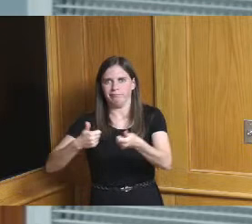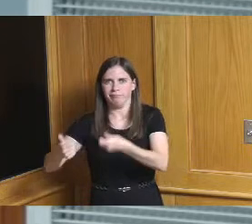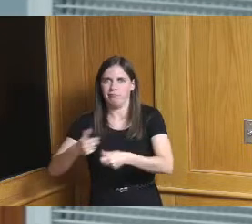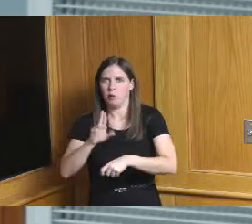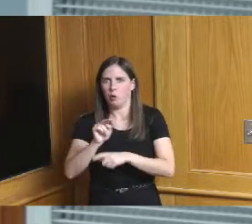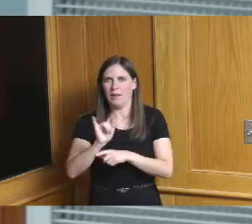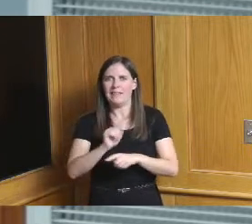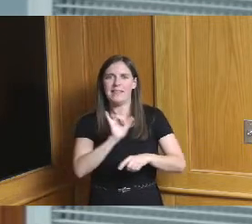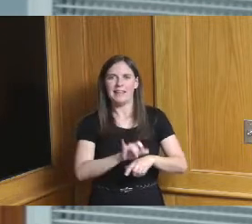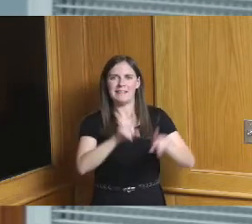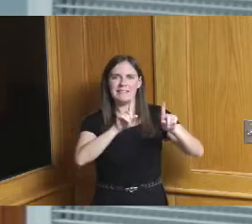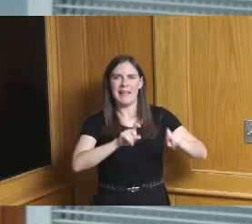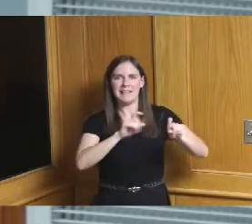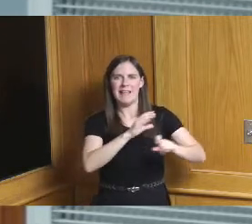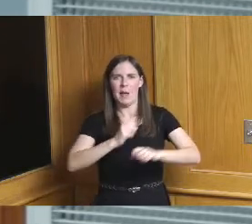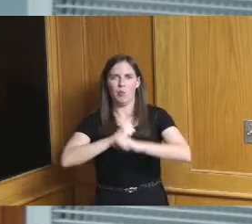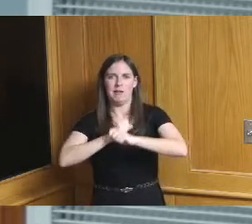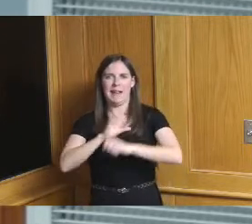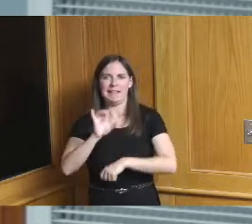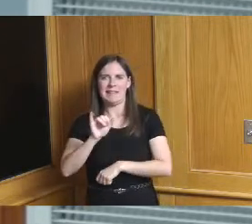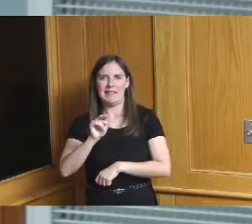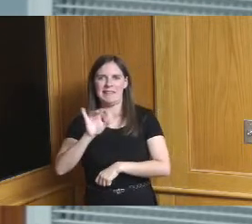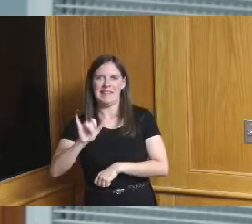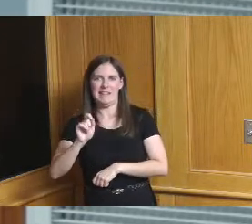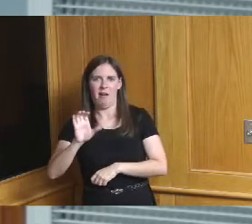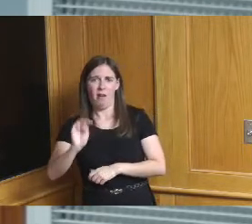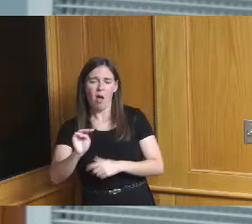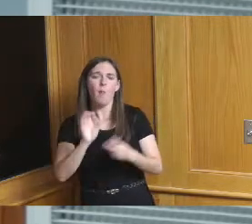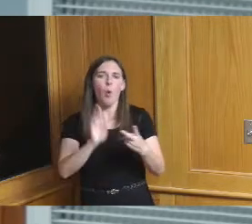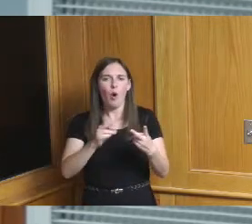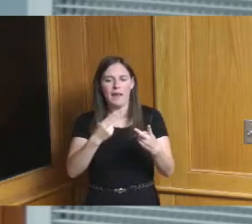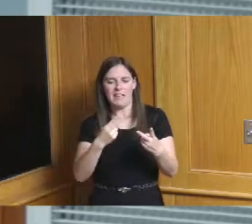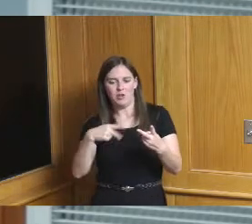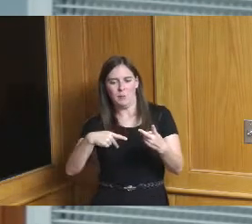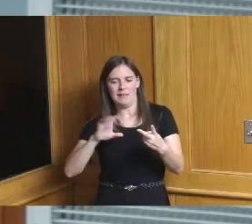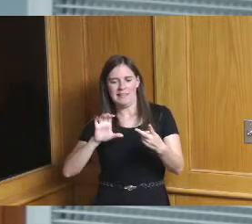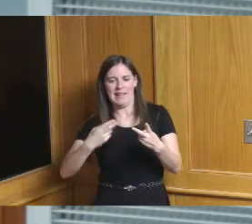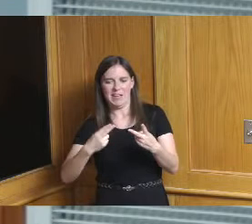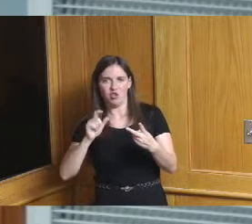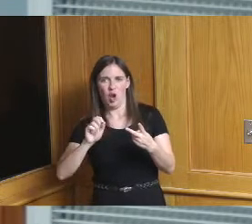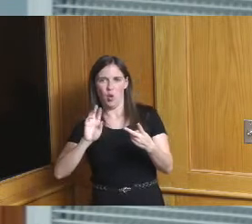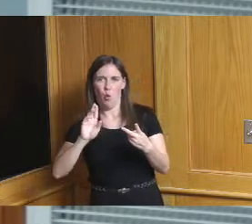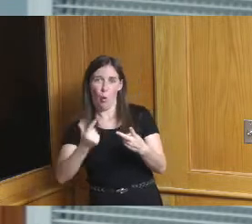or it might be easier just to look on our website which is hcph.org and then there's a whole bunch